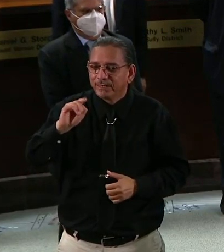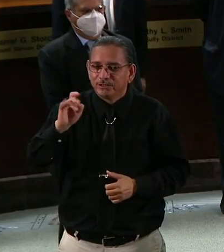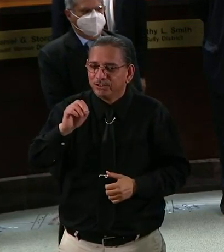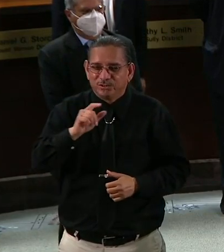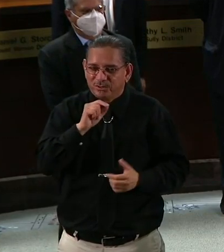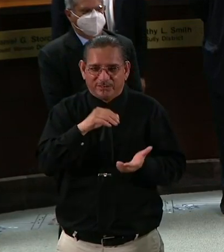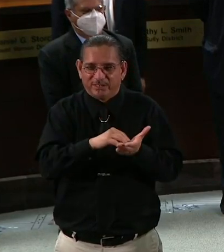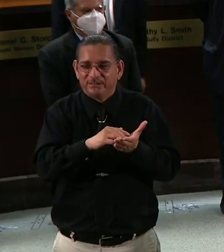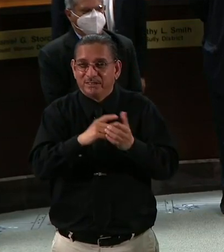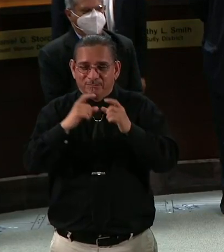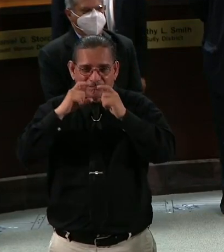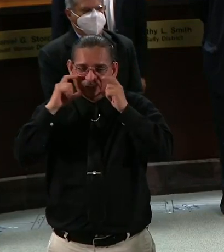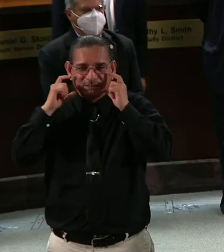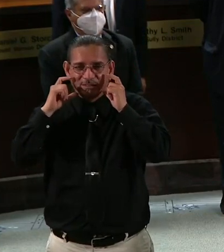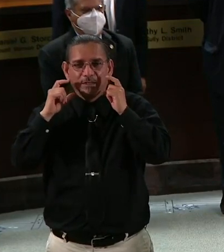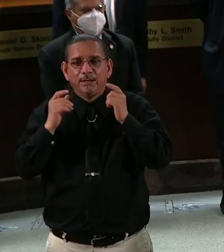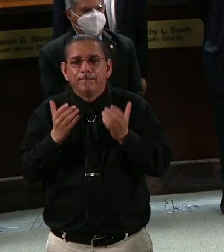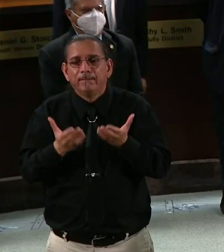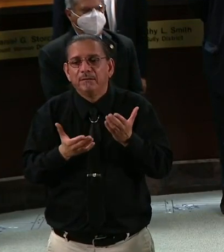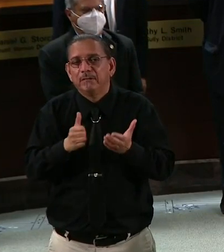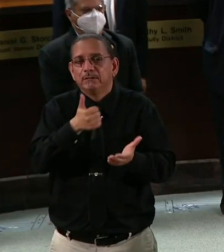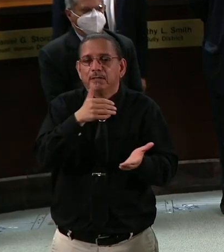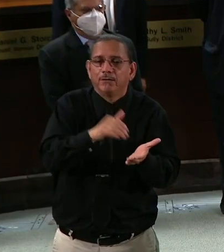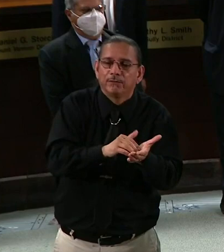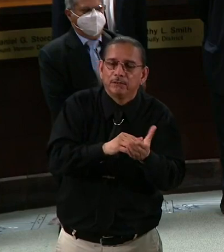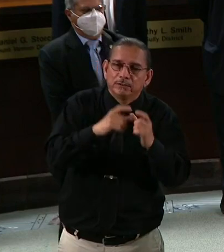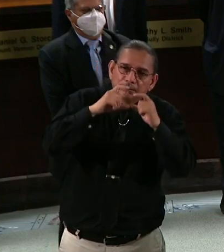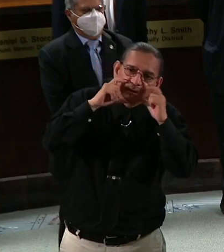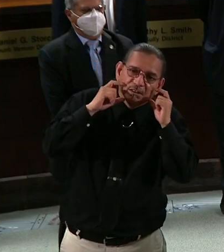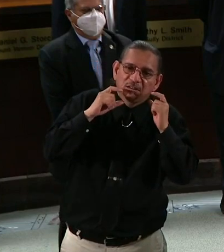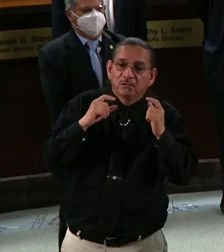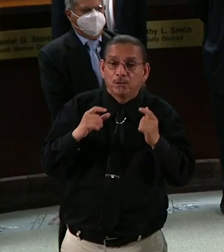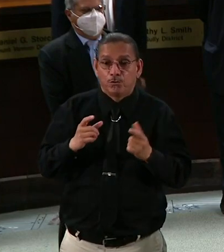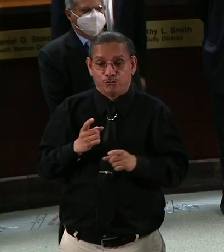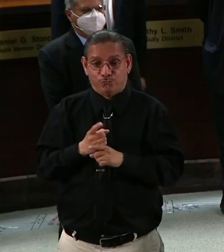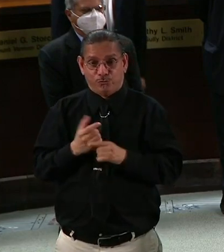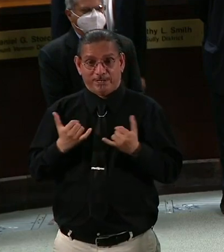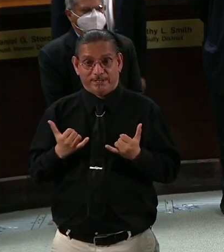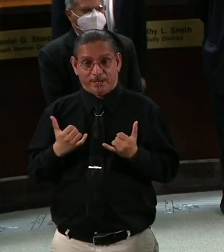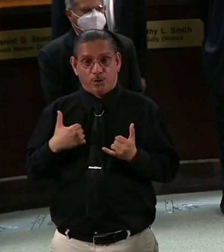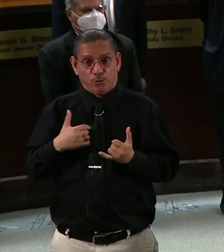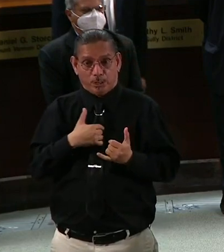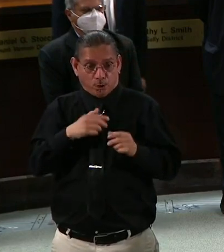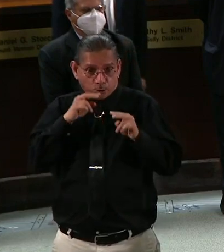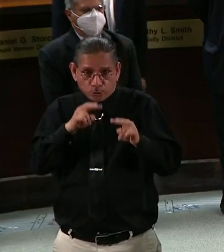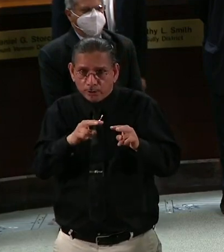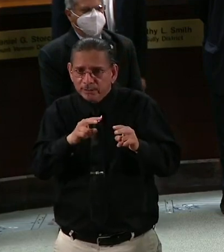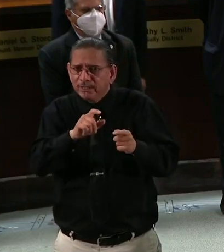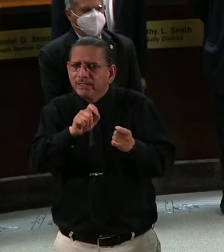SANITIZER AND TWENTY THOUSAND BOTTLES OR MASKS RATHER SILLY MAYBE TEN THOUSAND MASKS AND